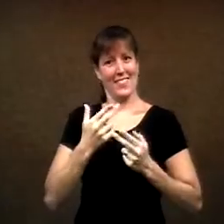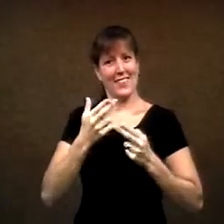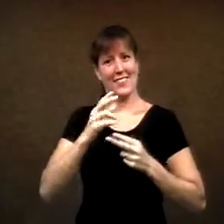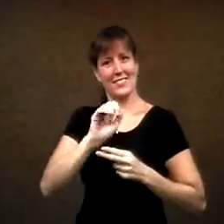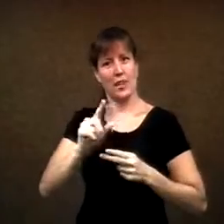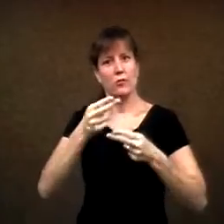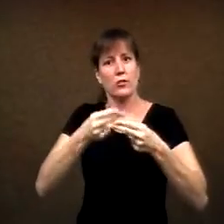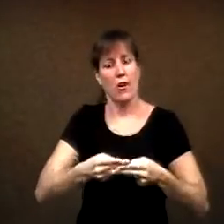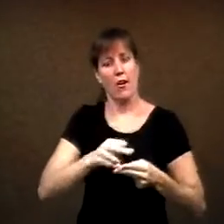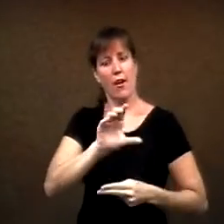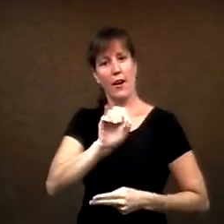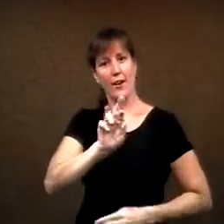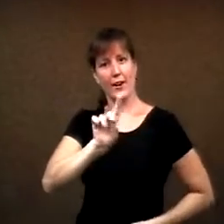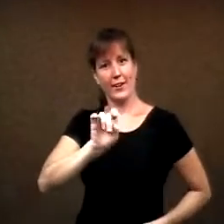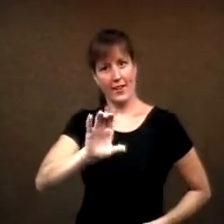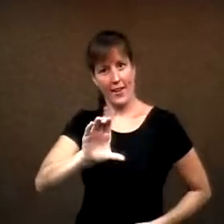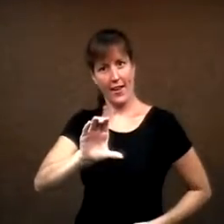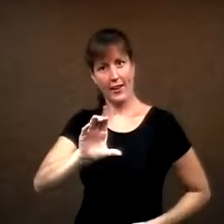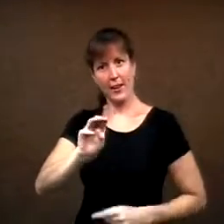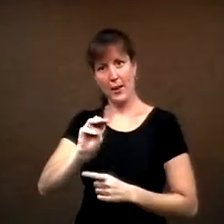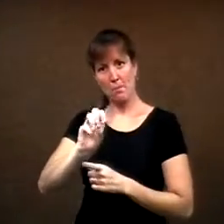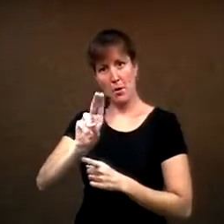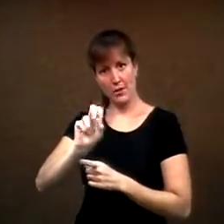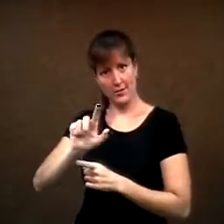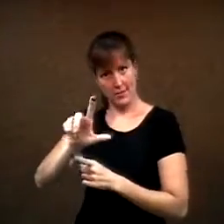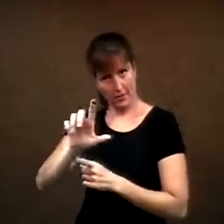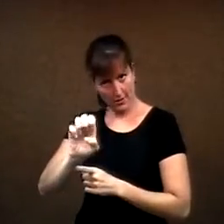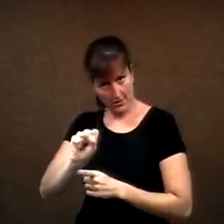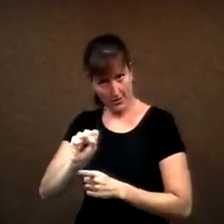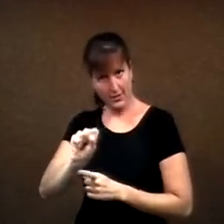These cells are unique because they're found nowhere else in the body.